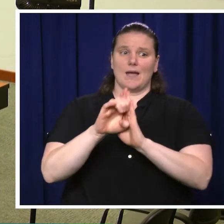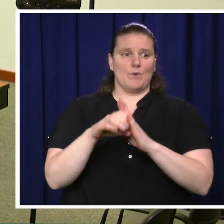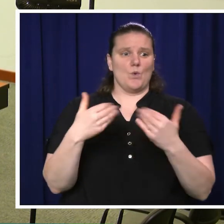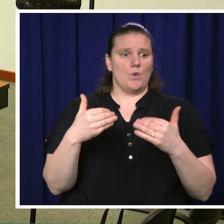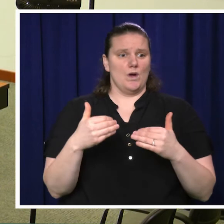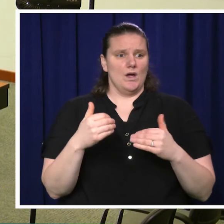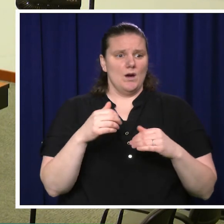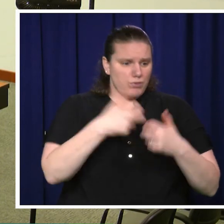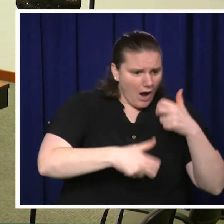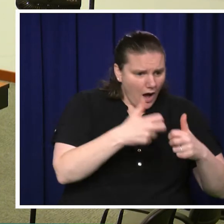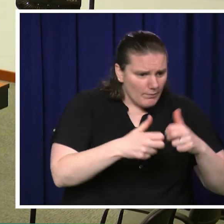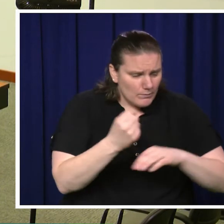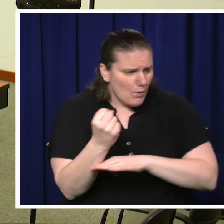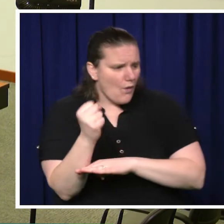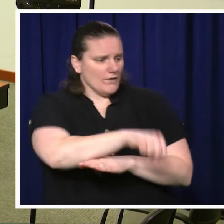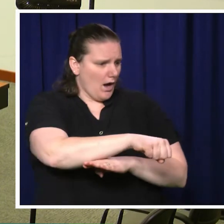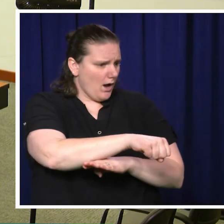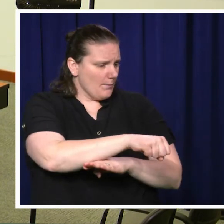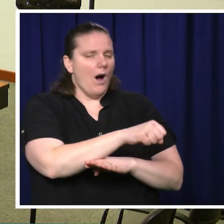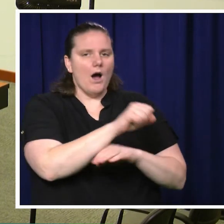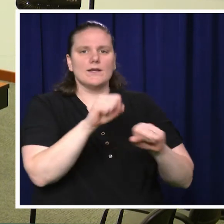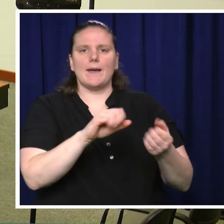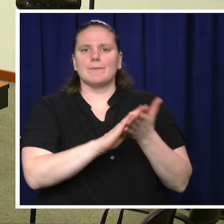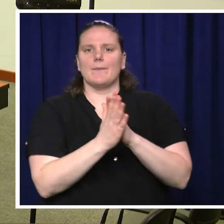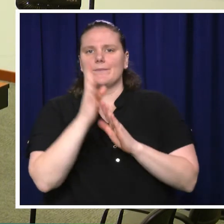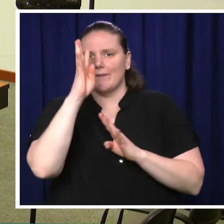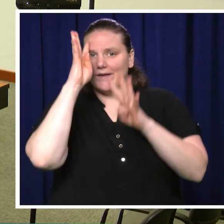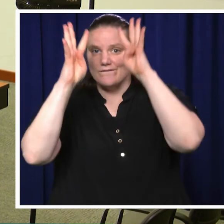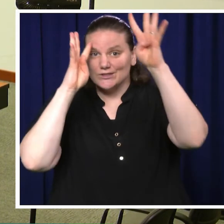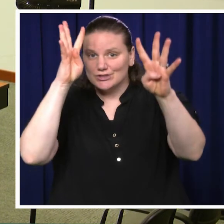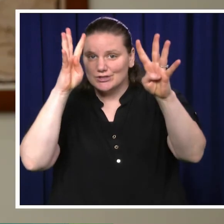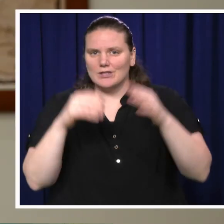This is an example of how overcoming adversity leads to innovation.